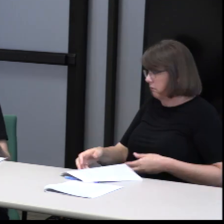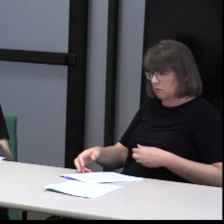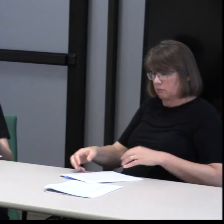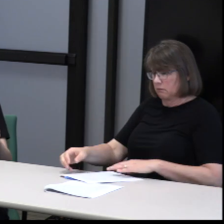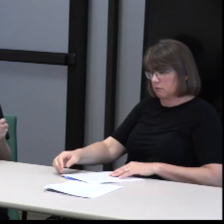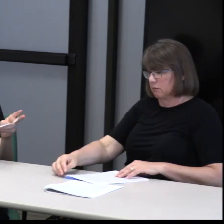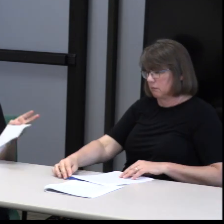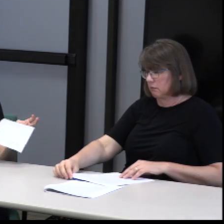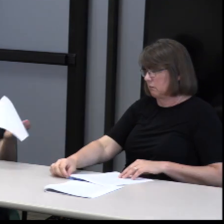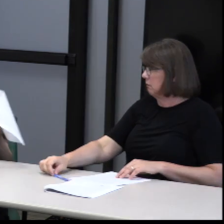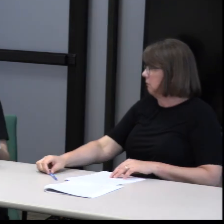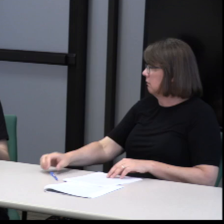See how it goes.